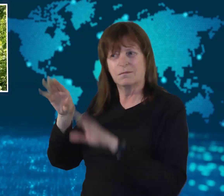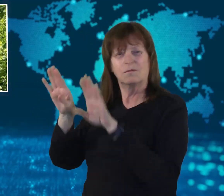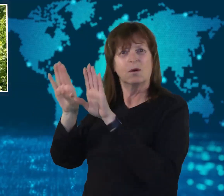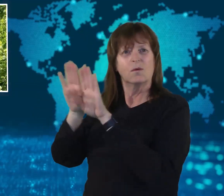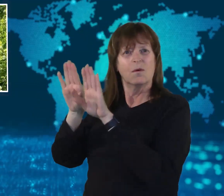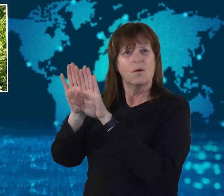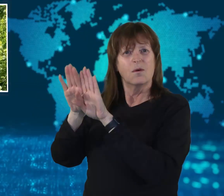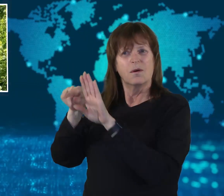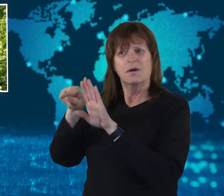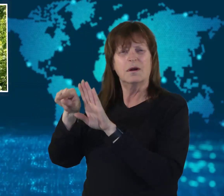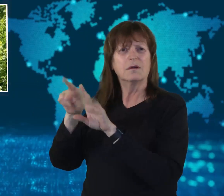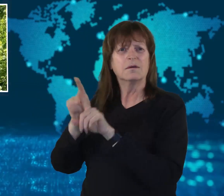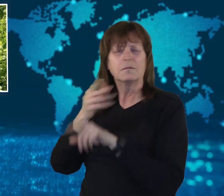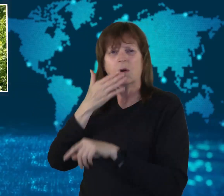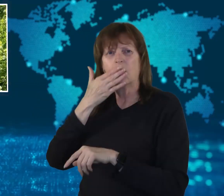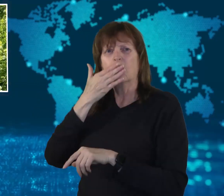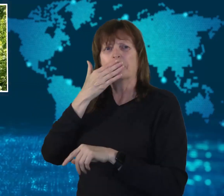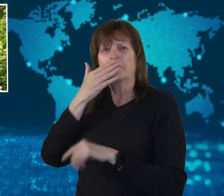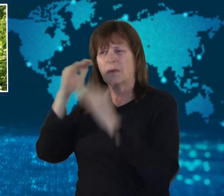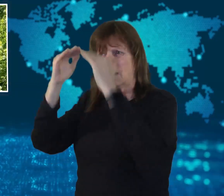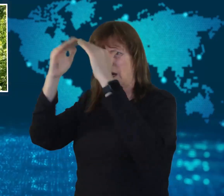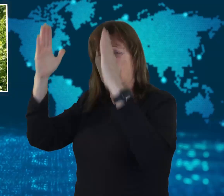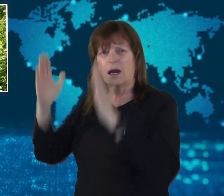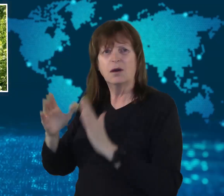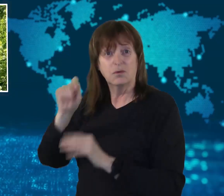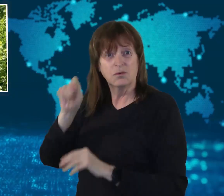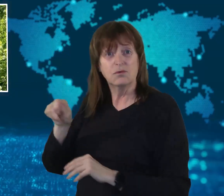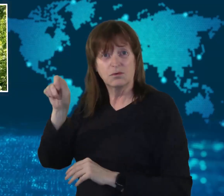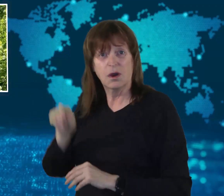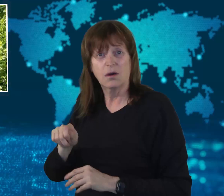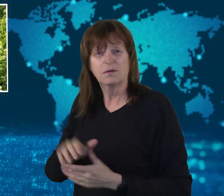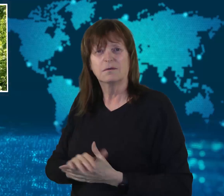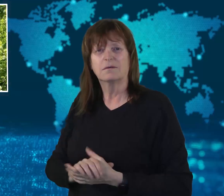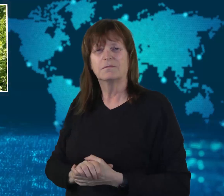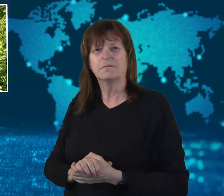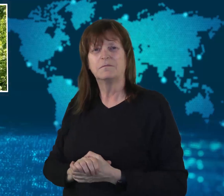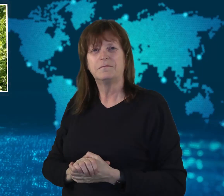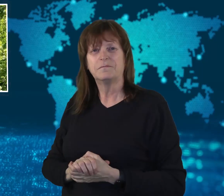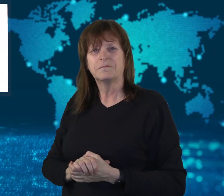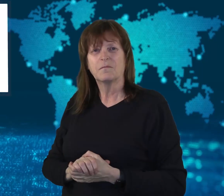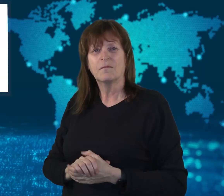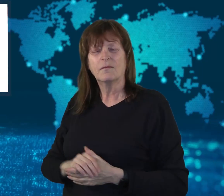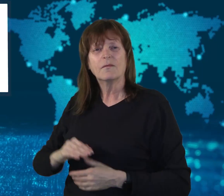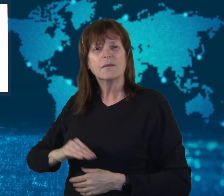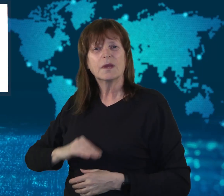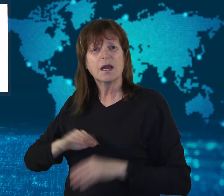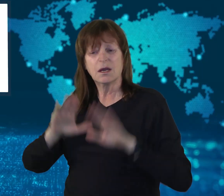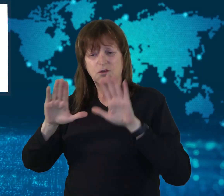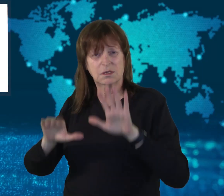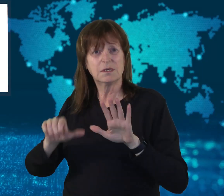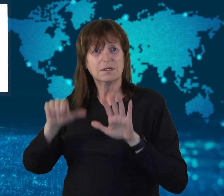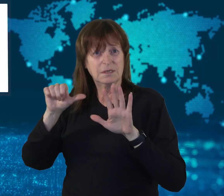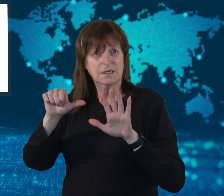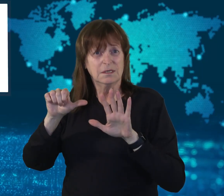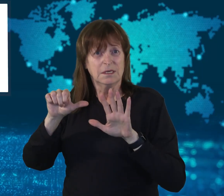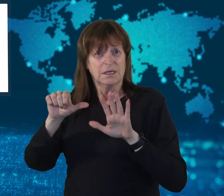The 16-year-old black boy, Ralph Yarl, was supposed to be picking up